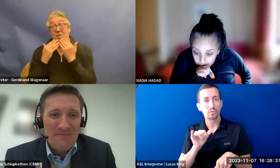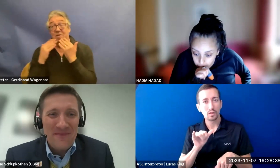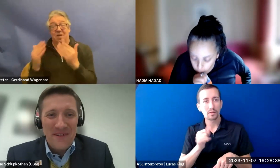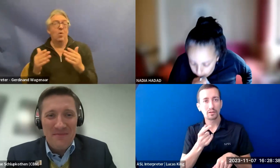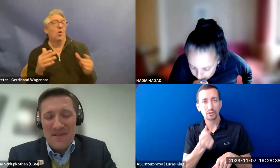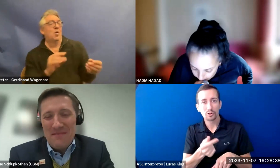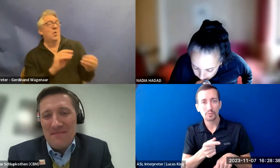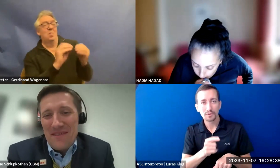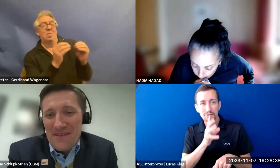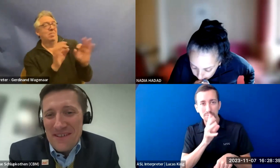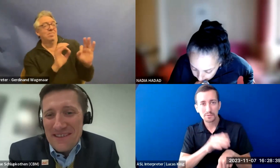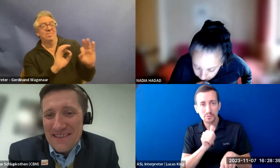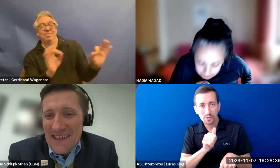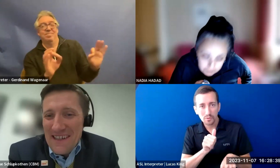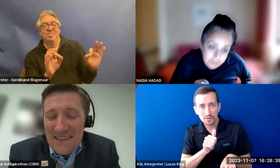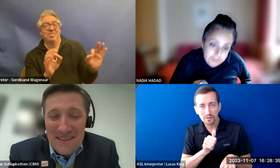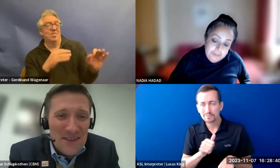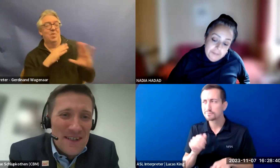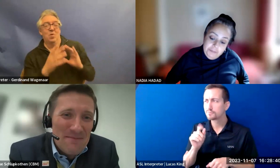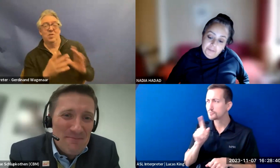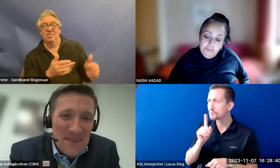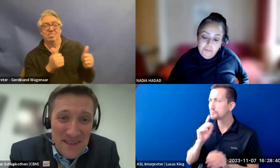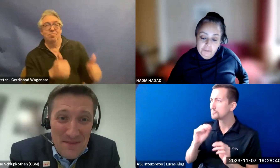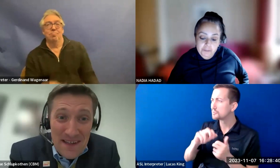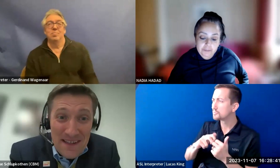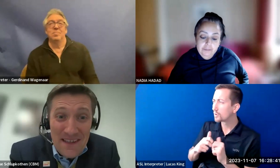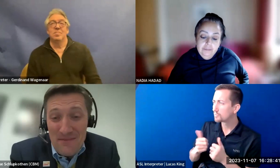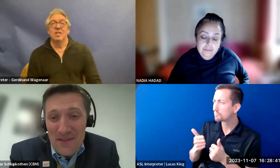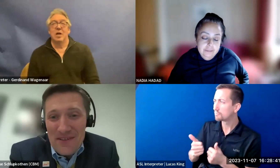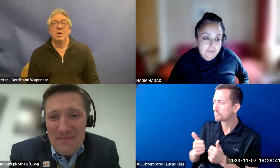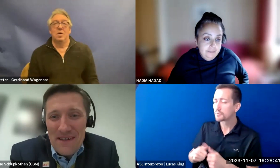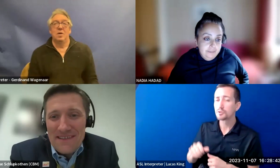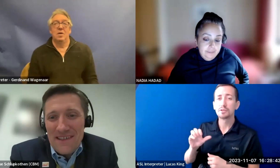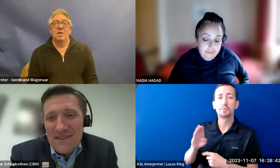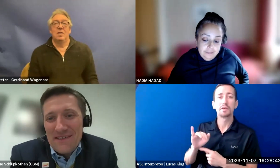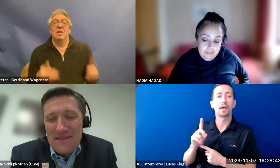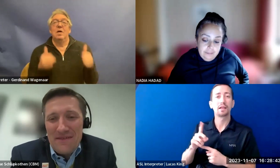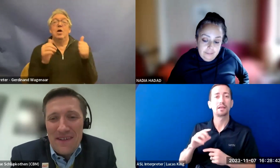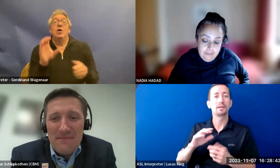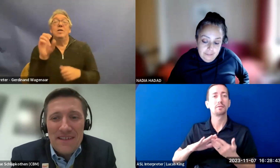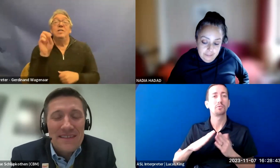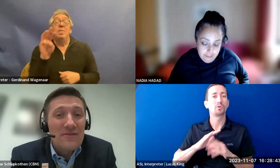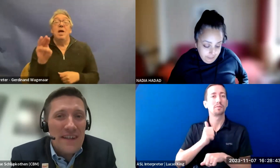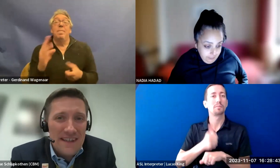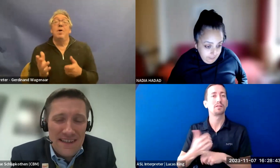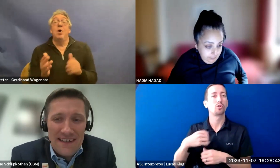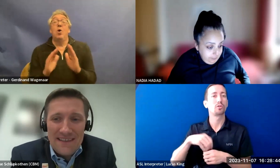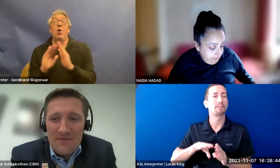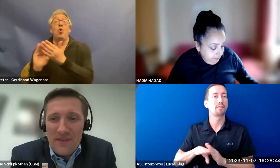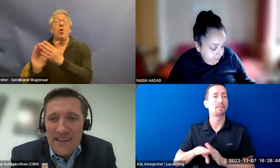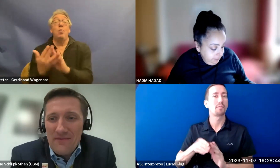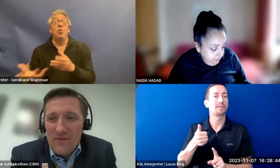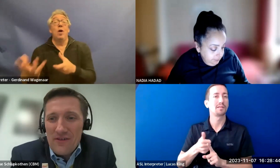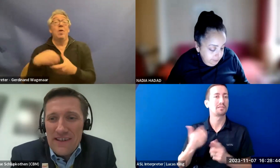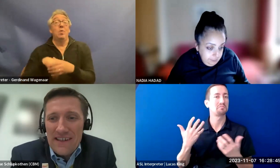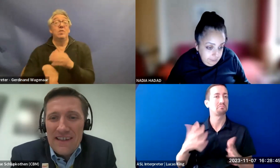No problem. Of course. CBID is a recognized way of working